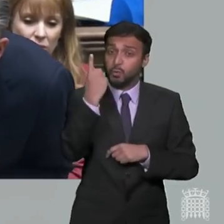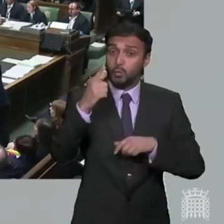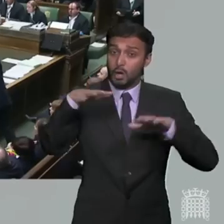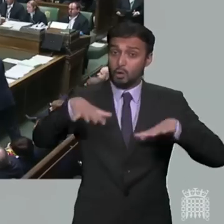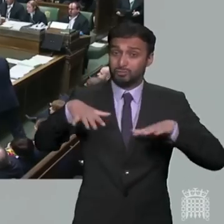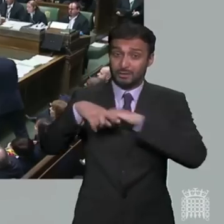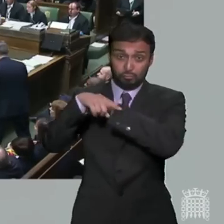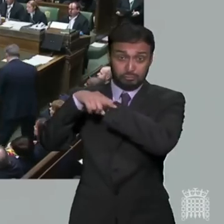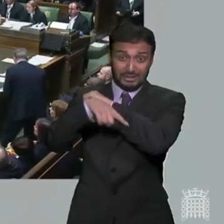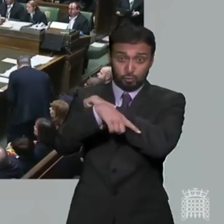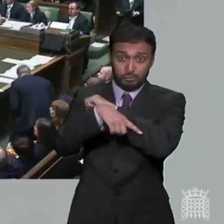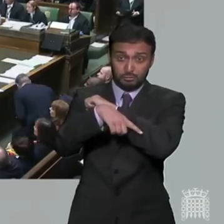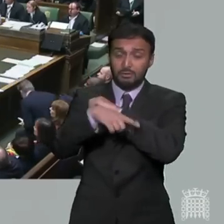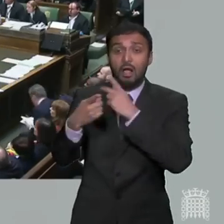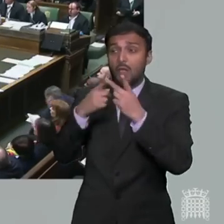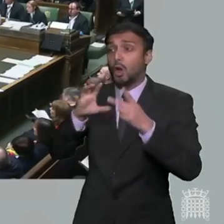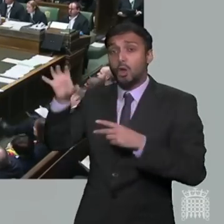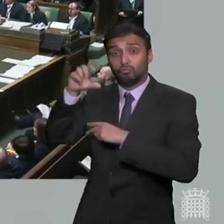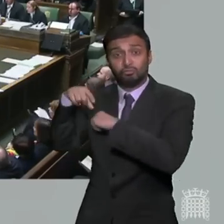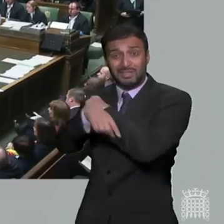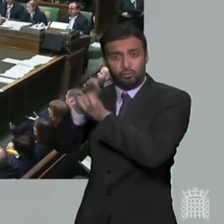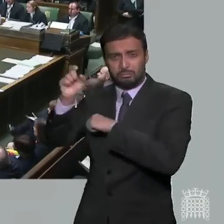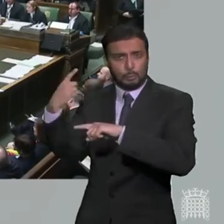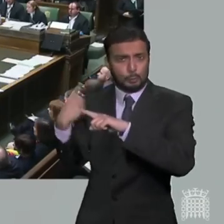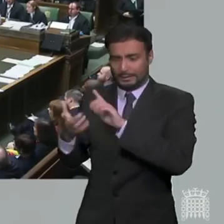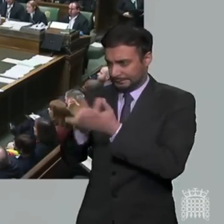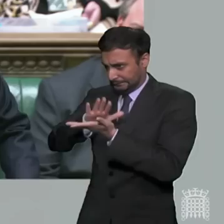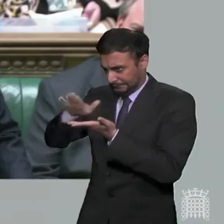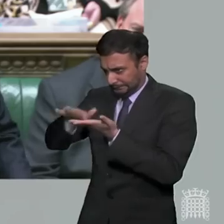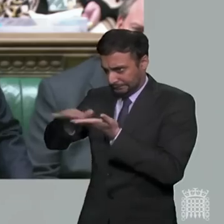The Prime Minister I am pleased that the right hon. and learned